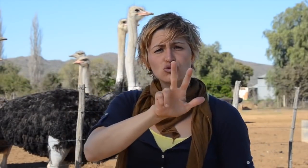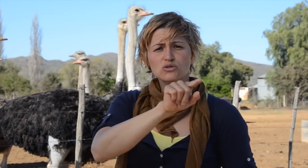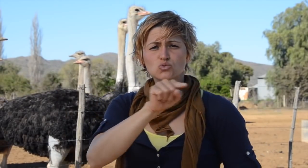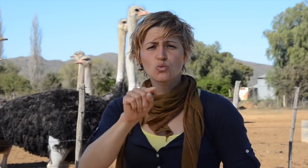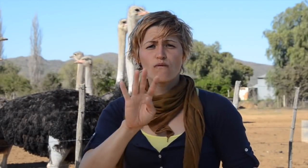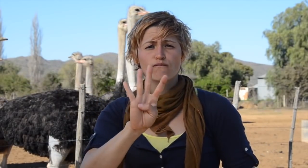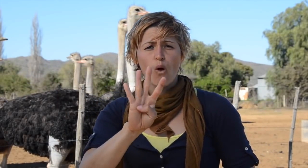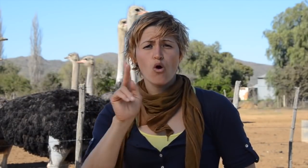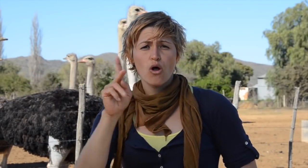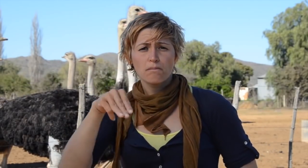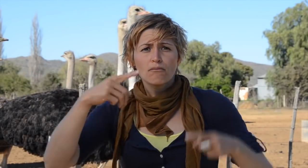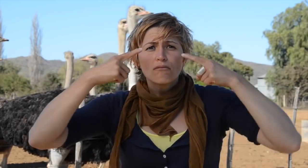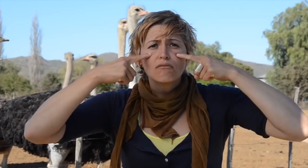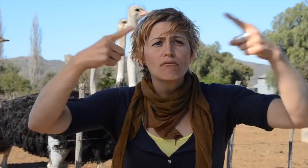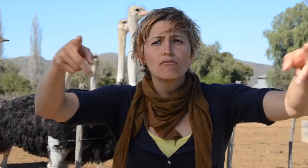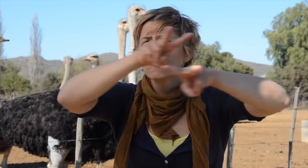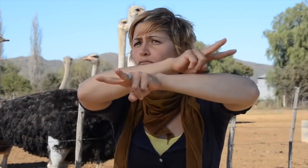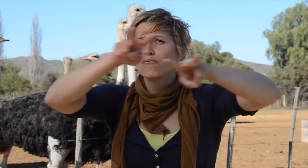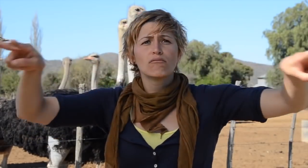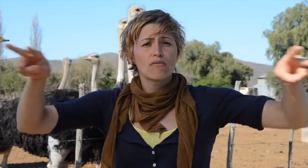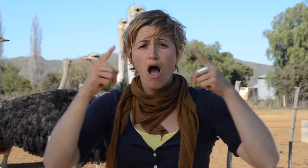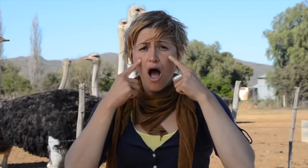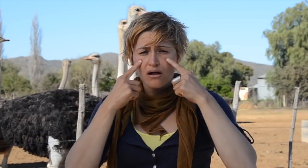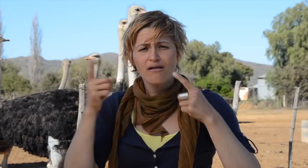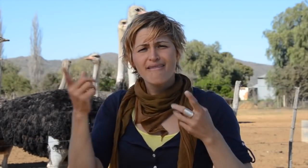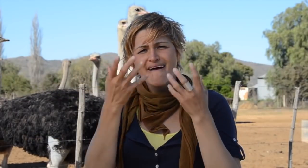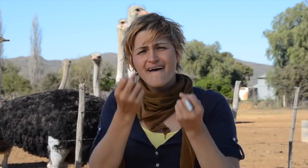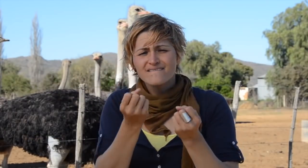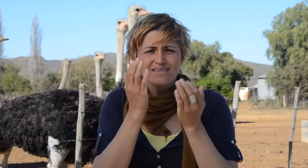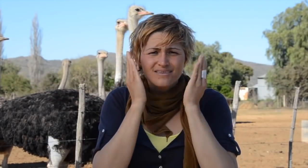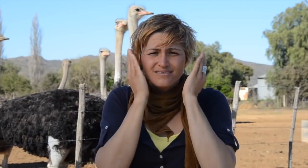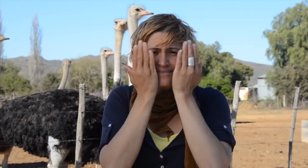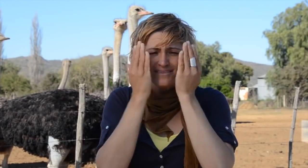Their sightline can go as far as 3 to 4 kilometers in distance.